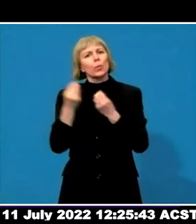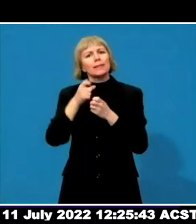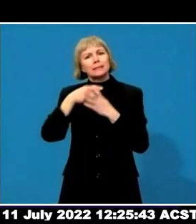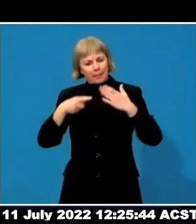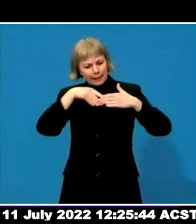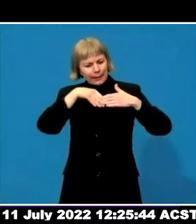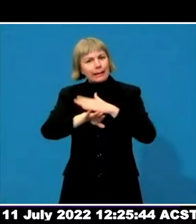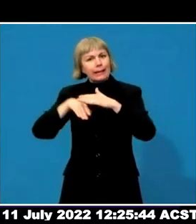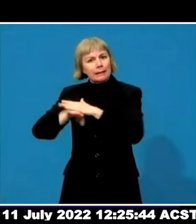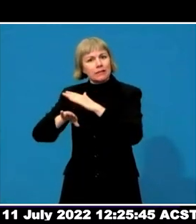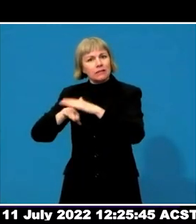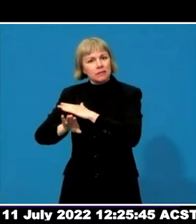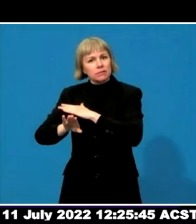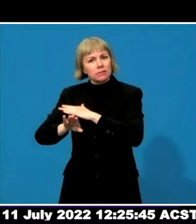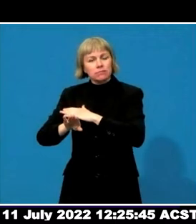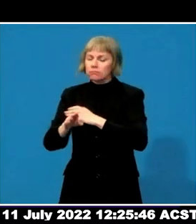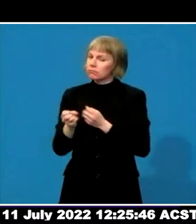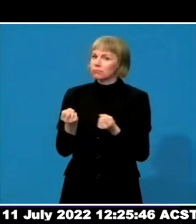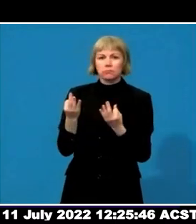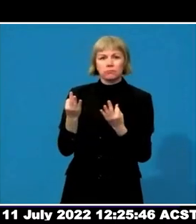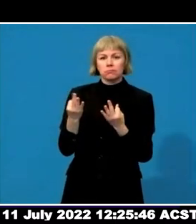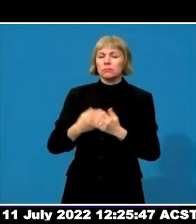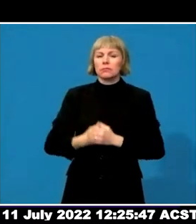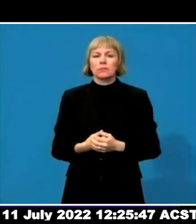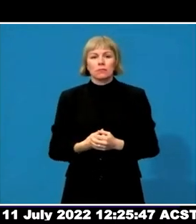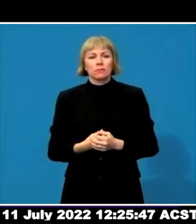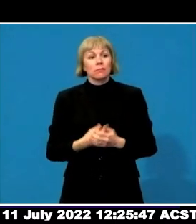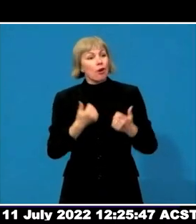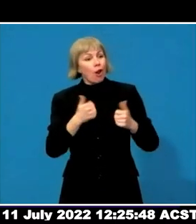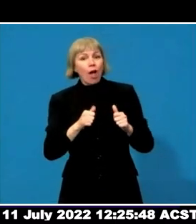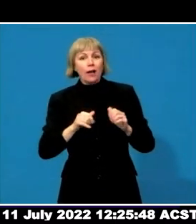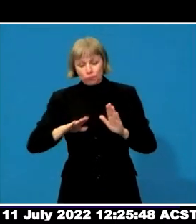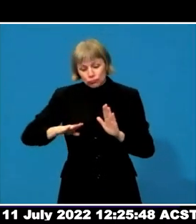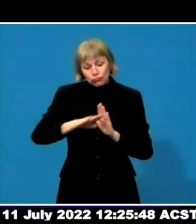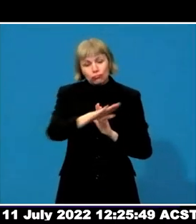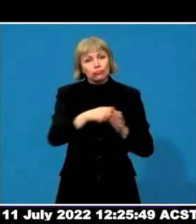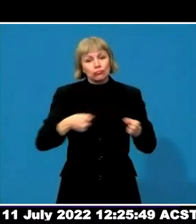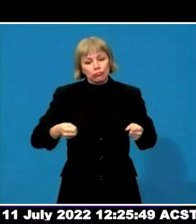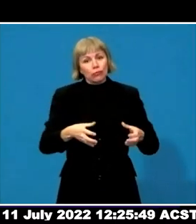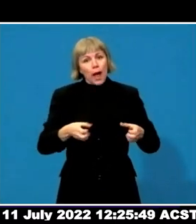Not much house. MS TARRAGO: Like a lot of houses with ramps or do they - mostly don't have ramps?